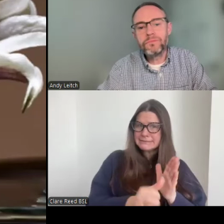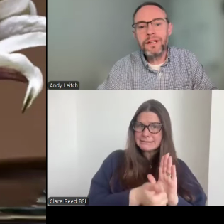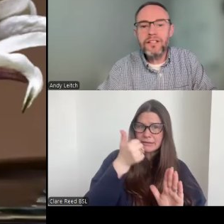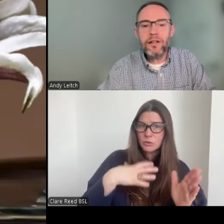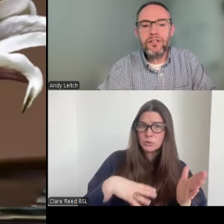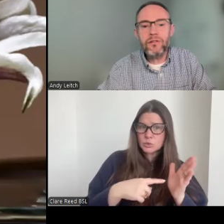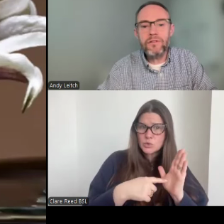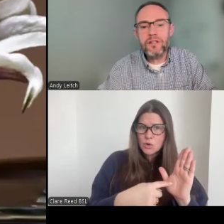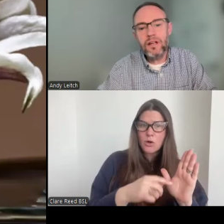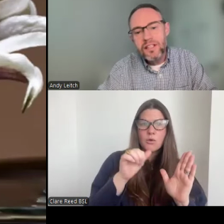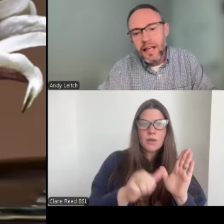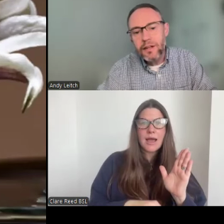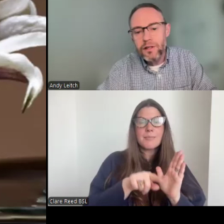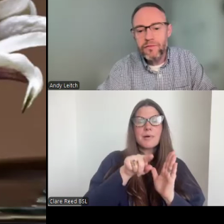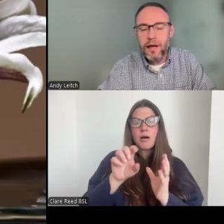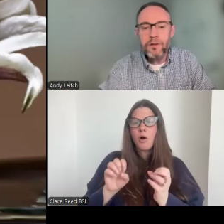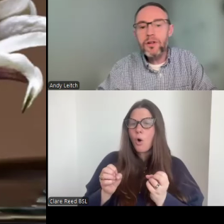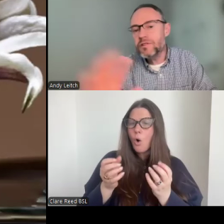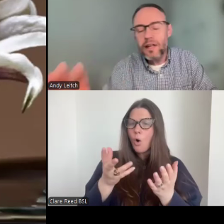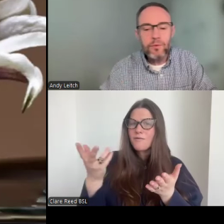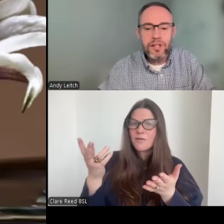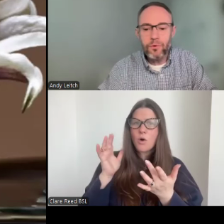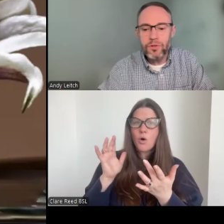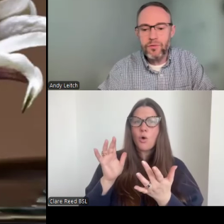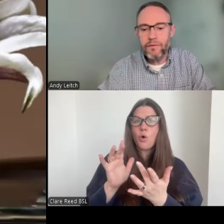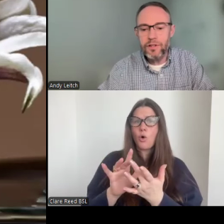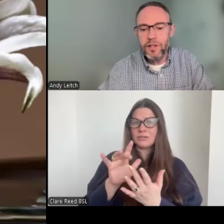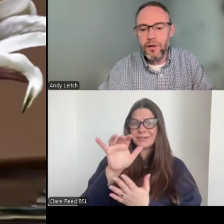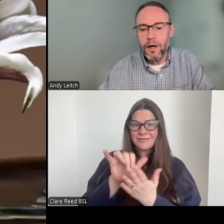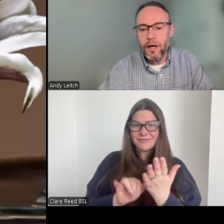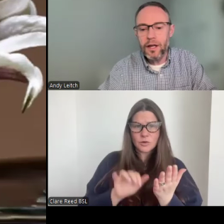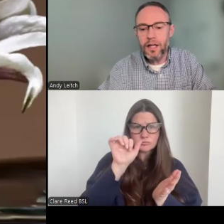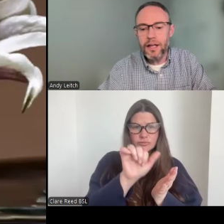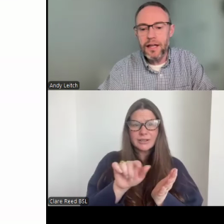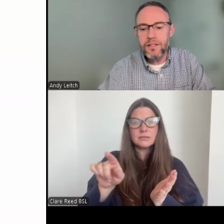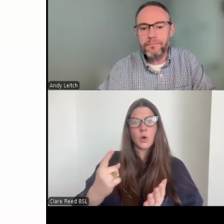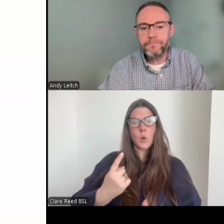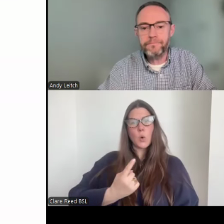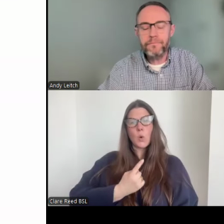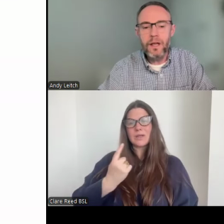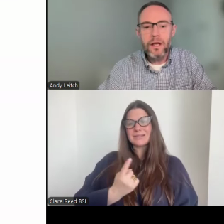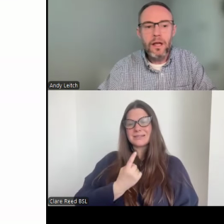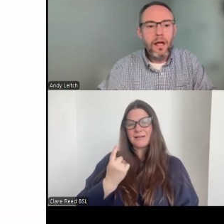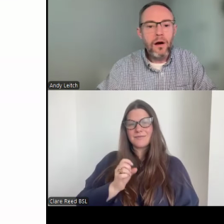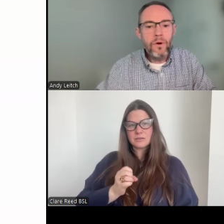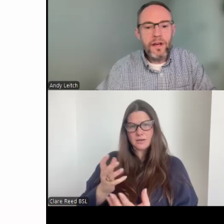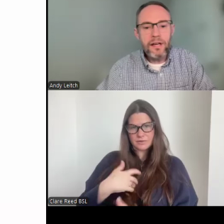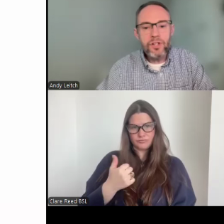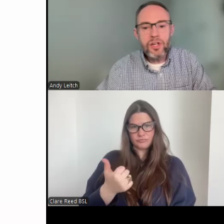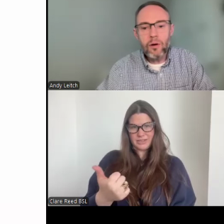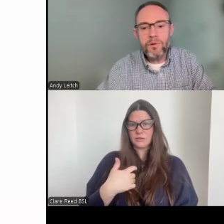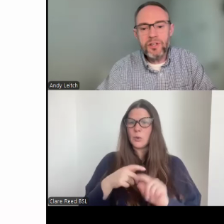Yes, self services, I'm going to select those for now. You can select whichever ones are relevant to you. I'm going to click Next. We're then given two options;